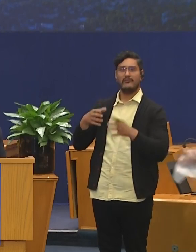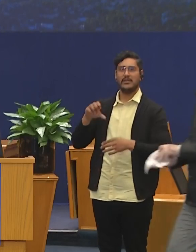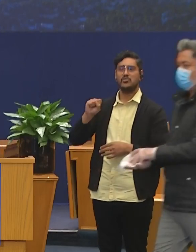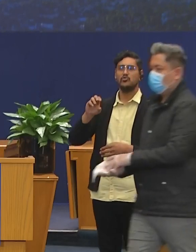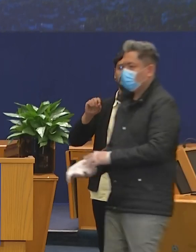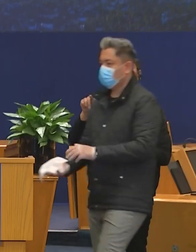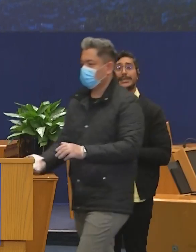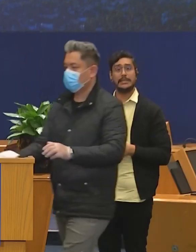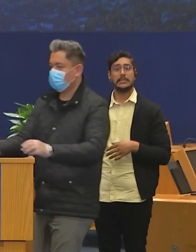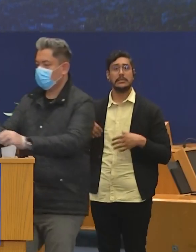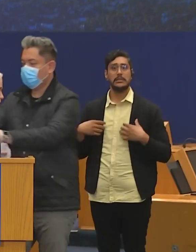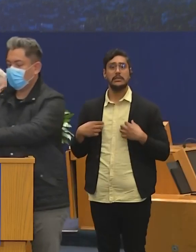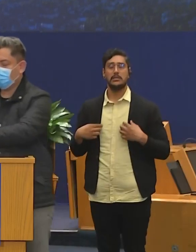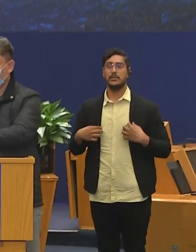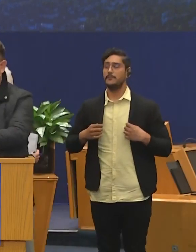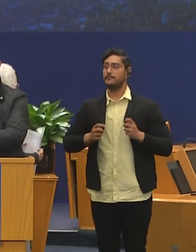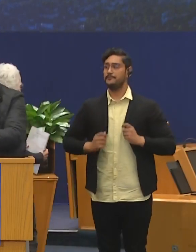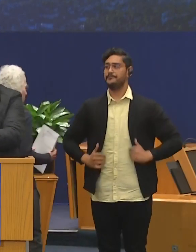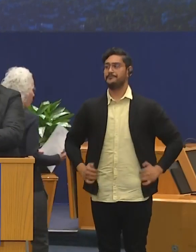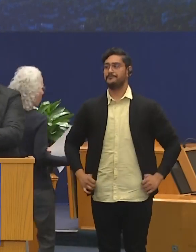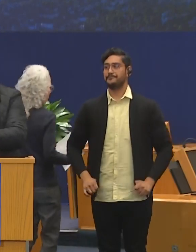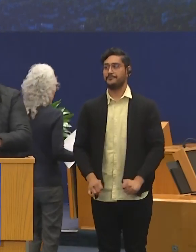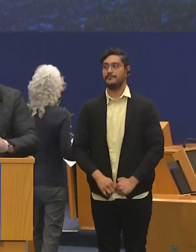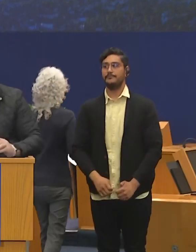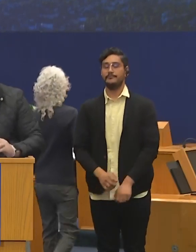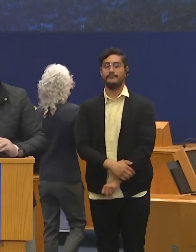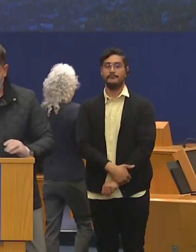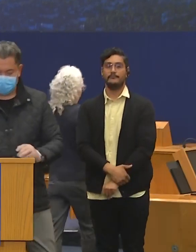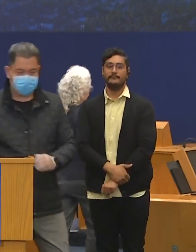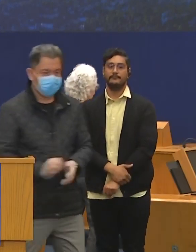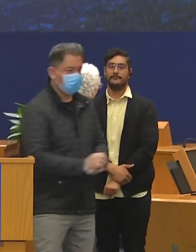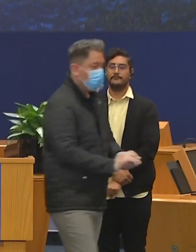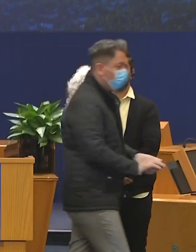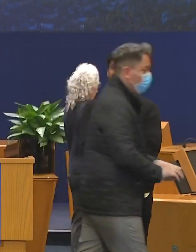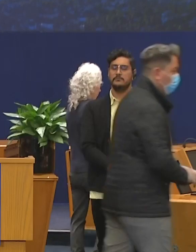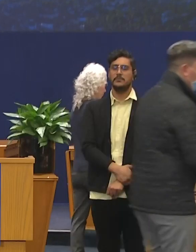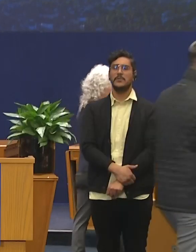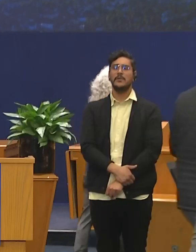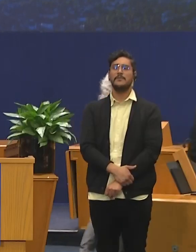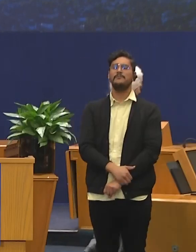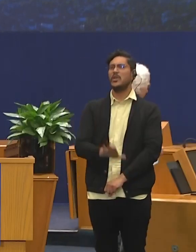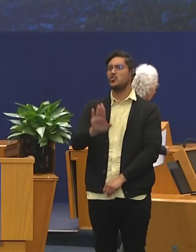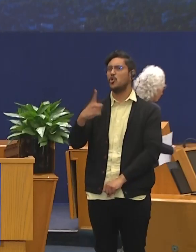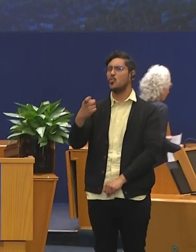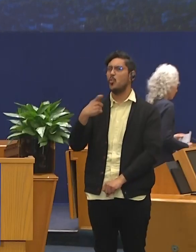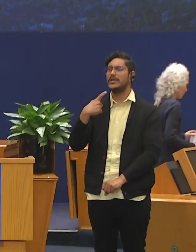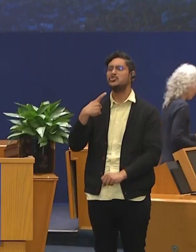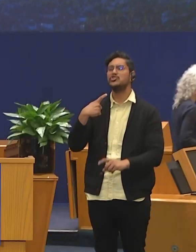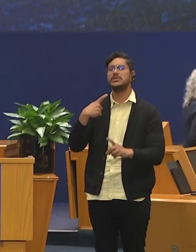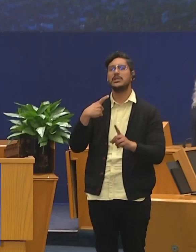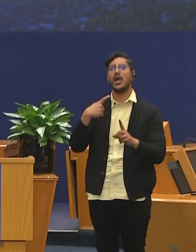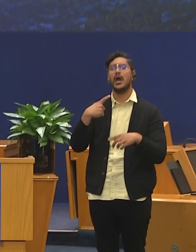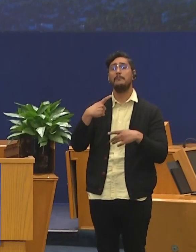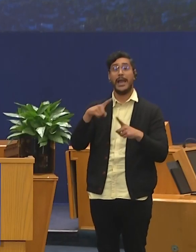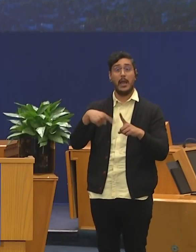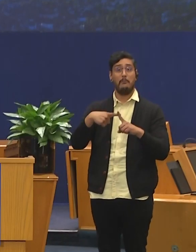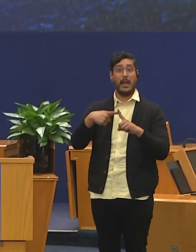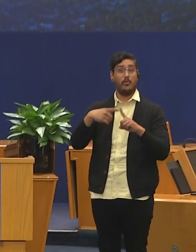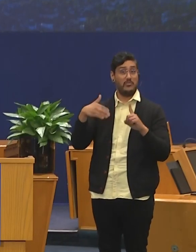AND I'LL TURN IT OVER TO SUPERVISOR SOLIS.